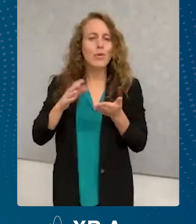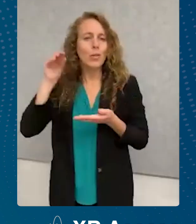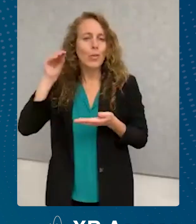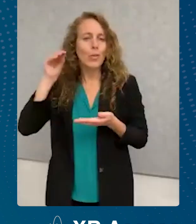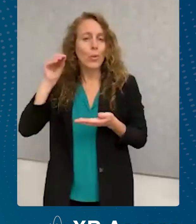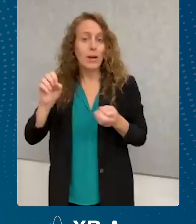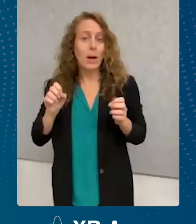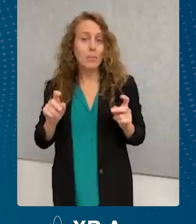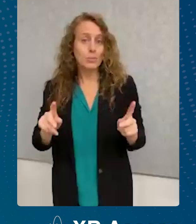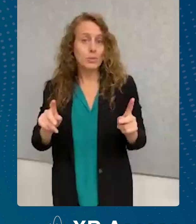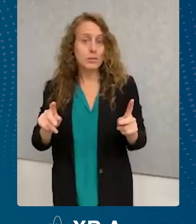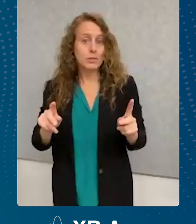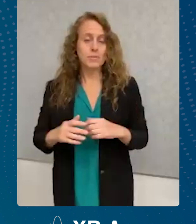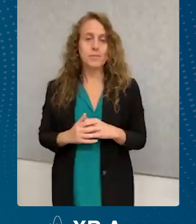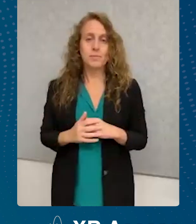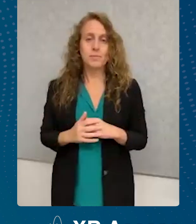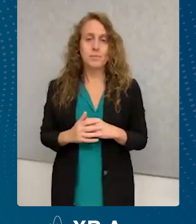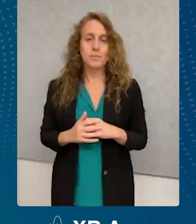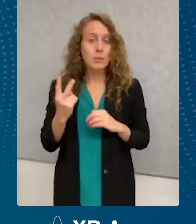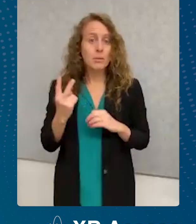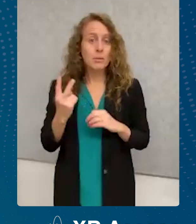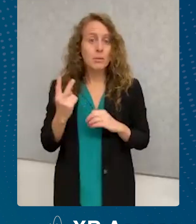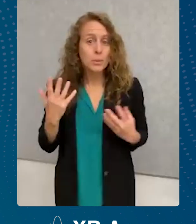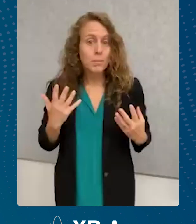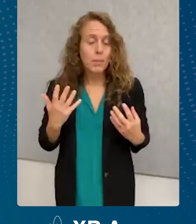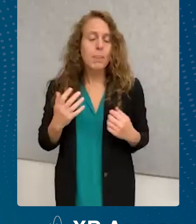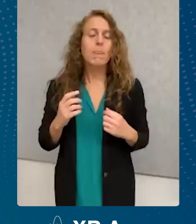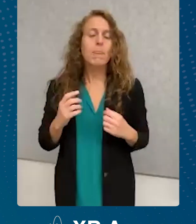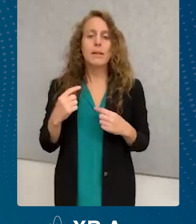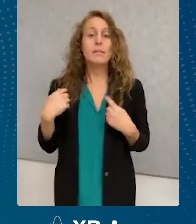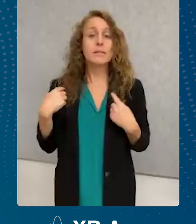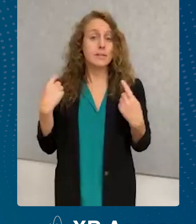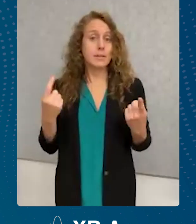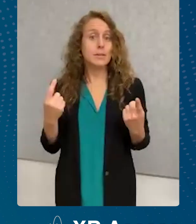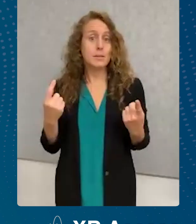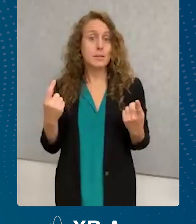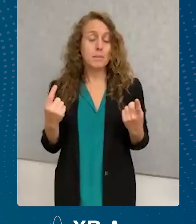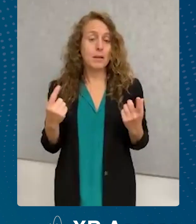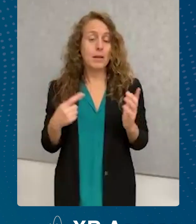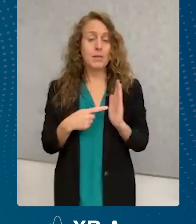Number two, it has been shown that digital civics can